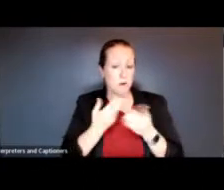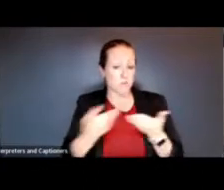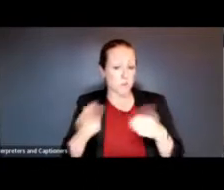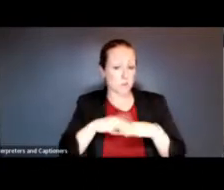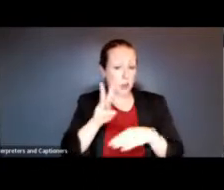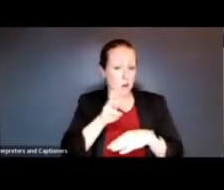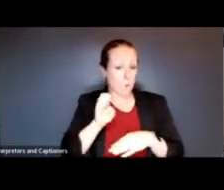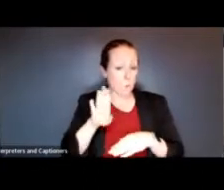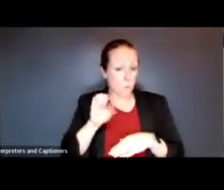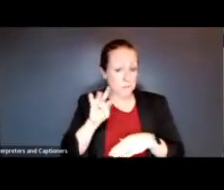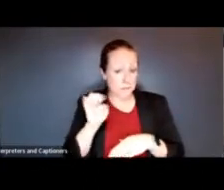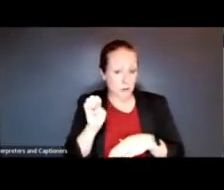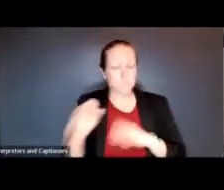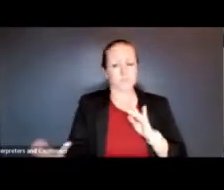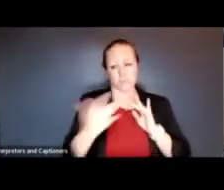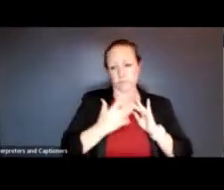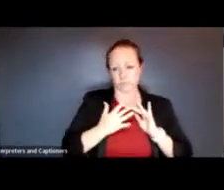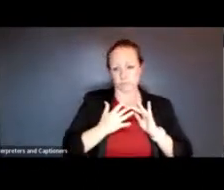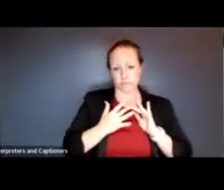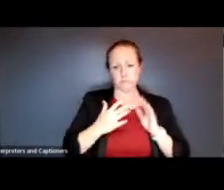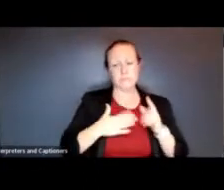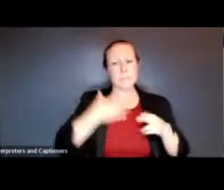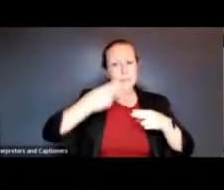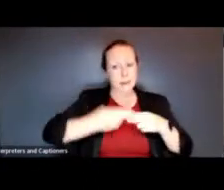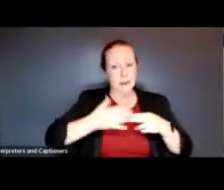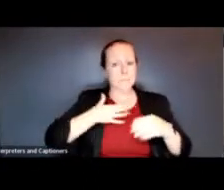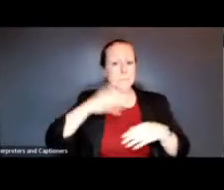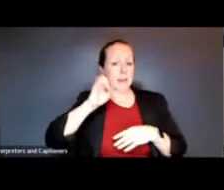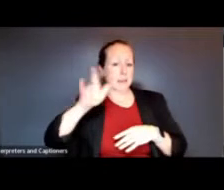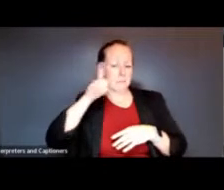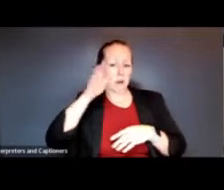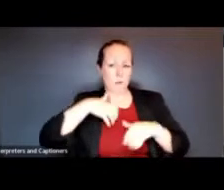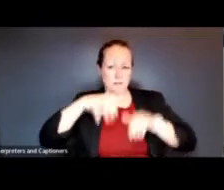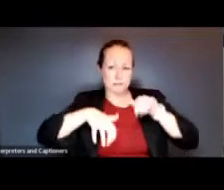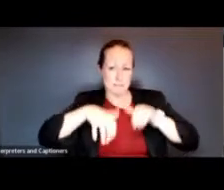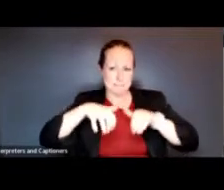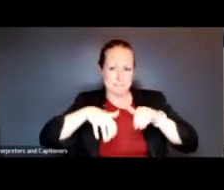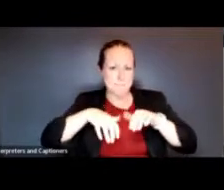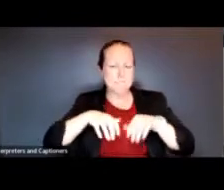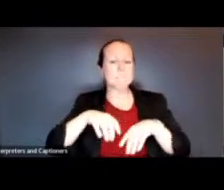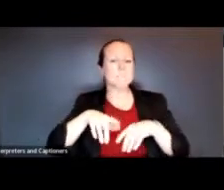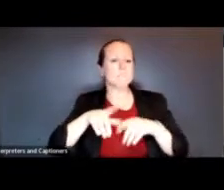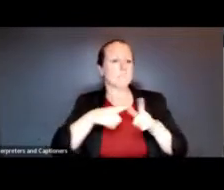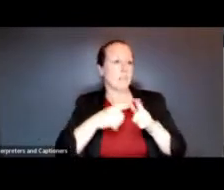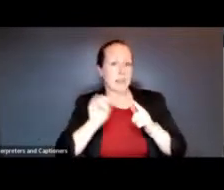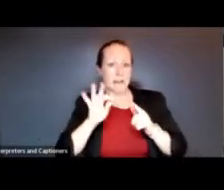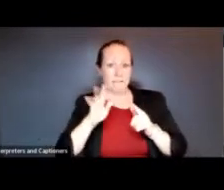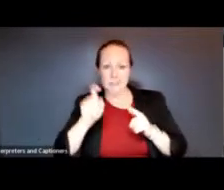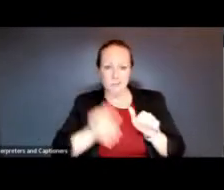reach out. I will put my name and email in the chat. Just so in case you need more information you know how to find